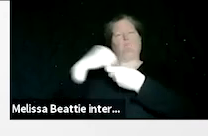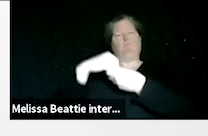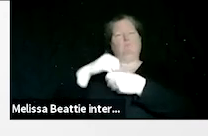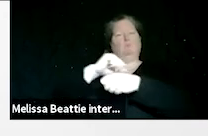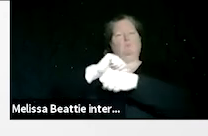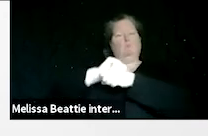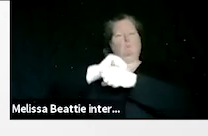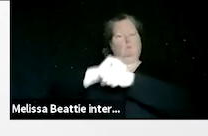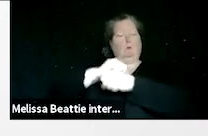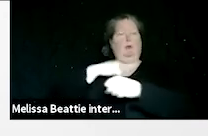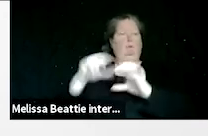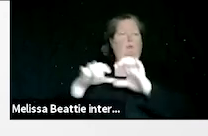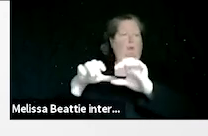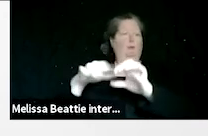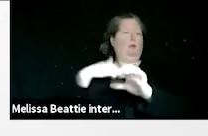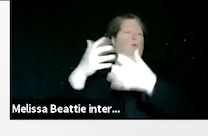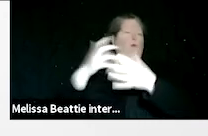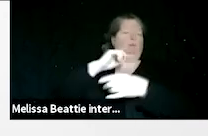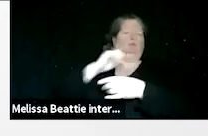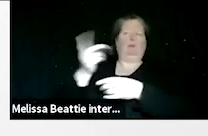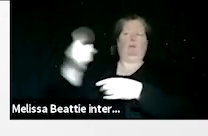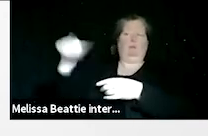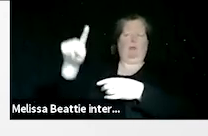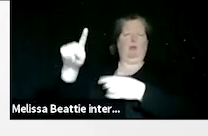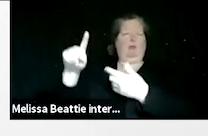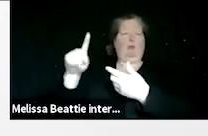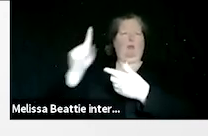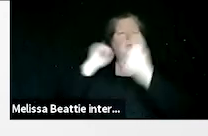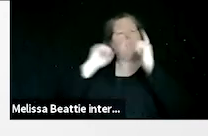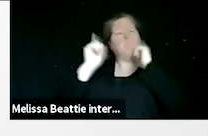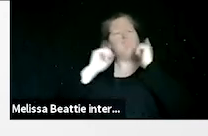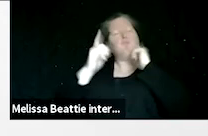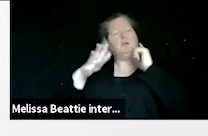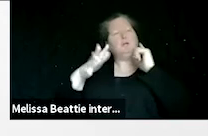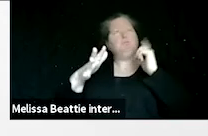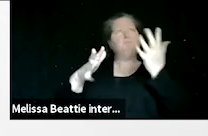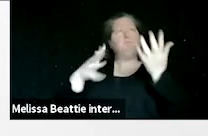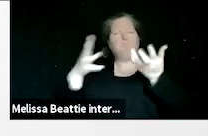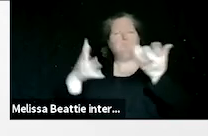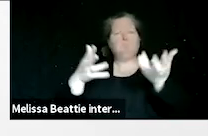Rick Mislan: The one to make sure that they, you know, at least heard kind of Rick Mislan: You know, the source, if you will.